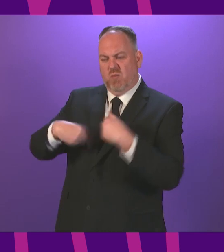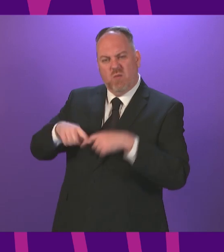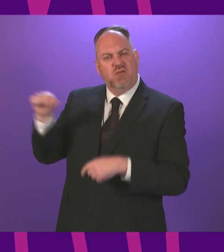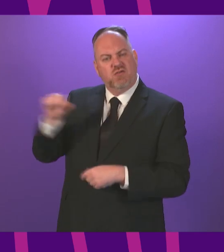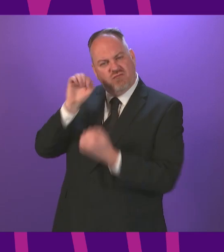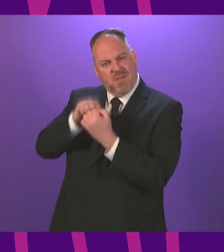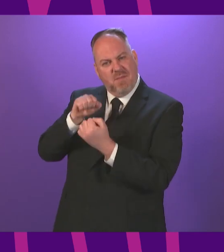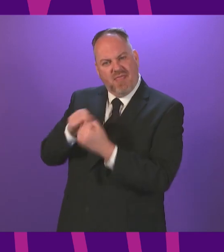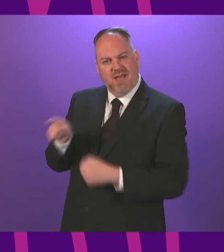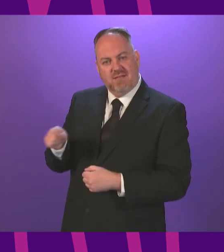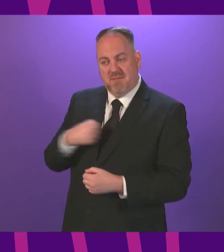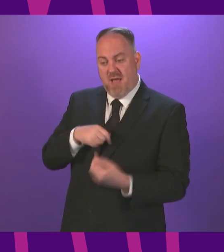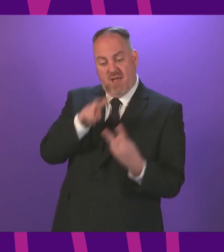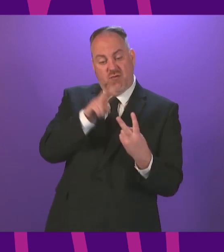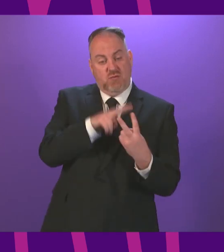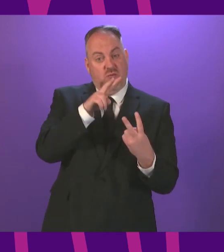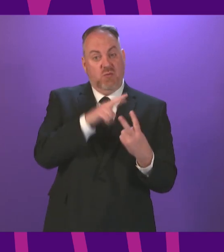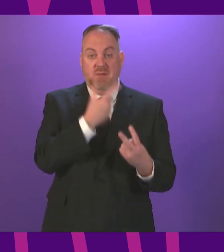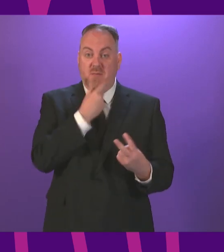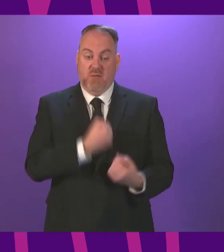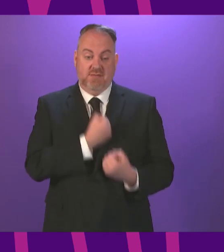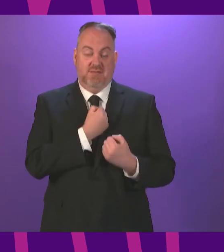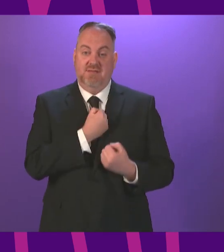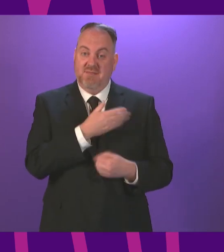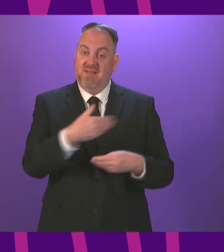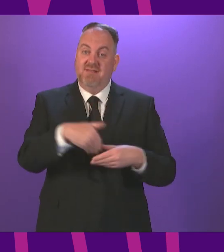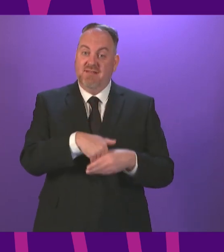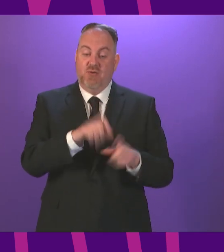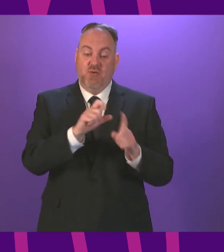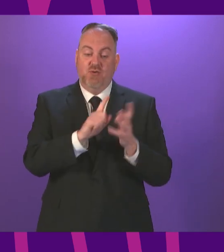My two boys have been active in the Duke of Edinburgh’s award programme. Ali worked